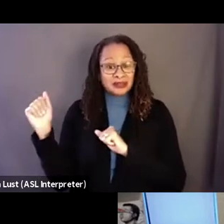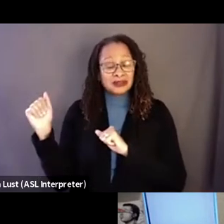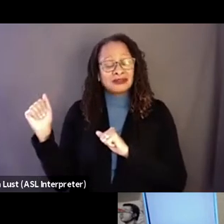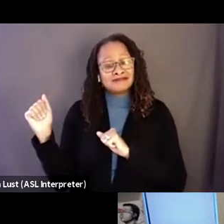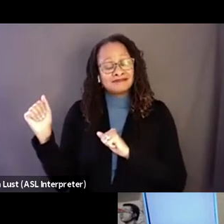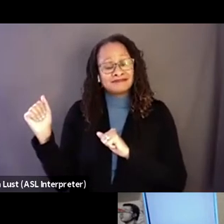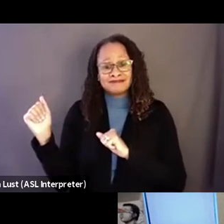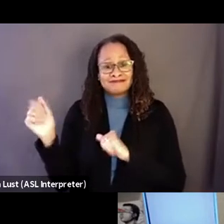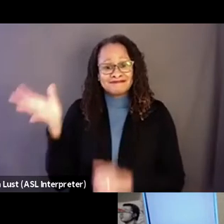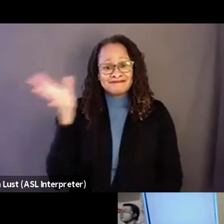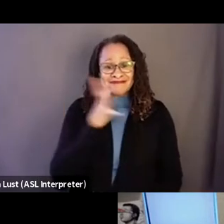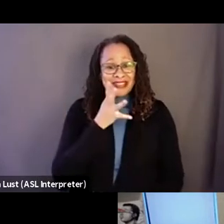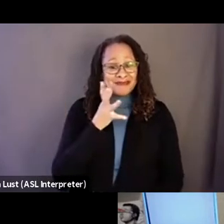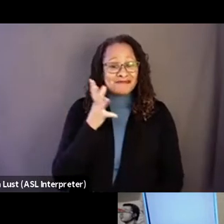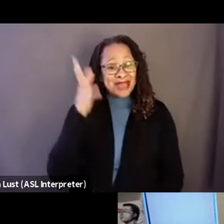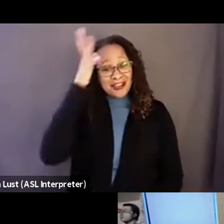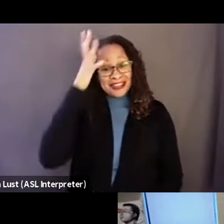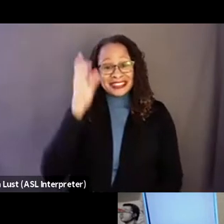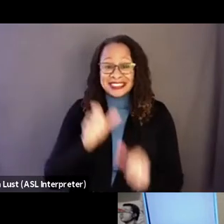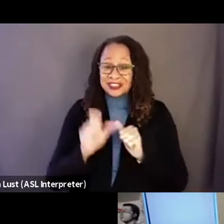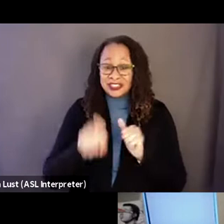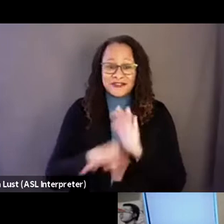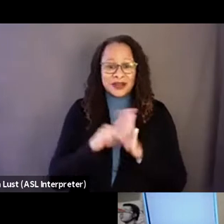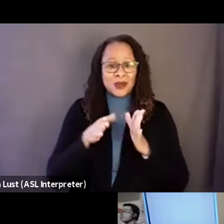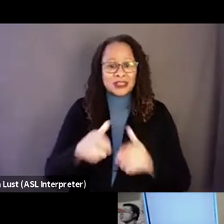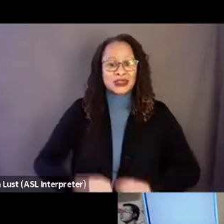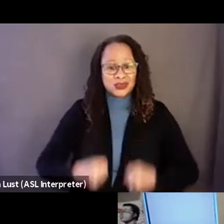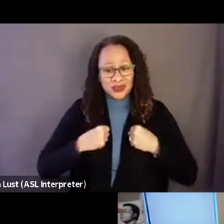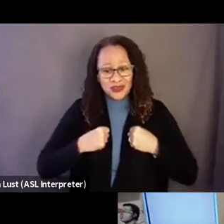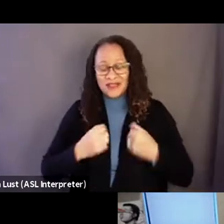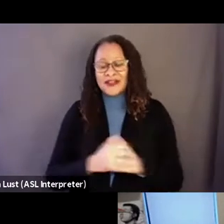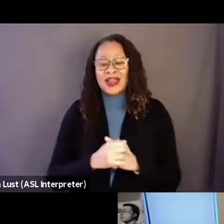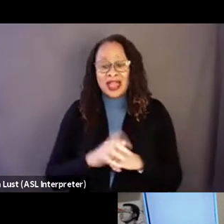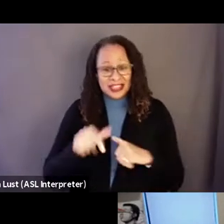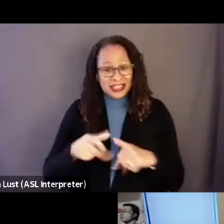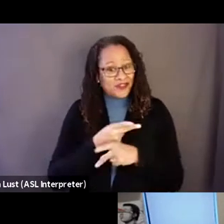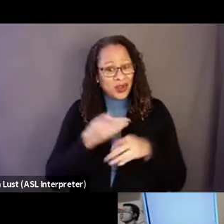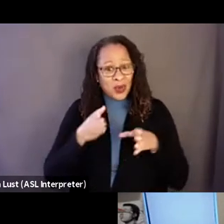the mother's still gonna find a way to survive and they gonna figure out a way for the children to survive.